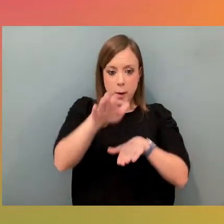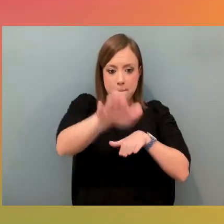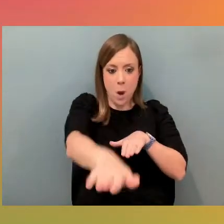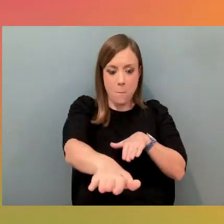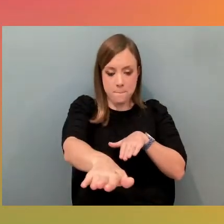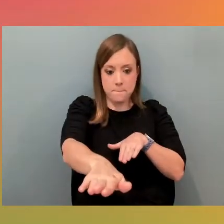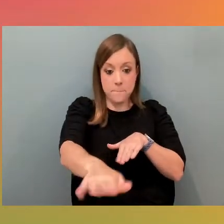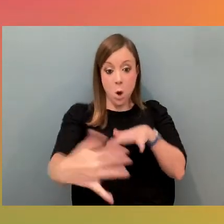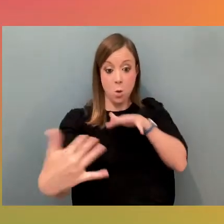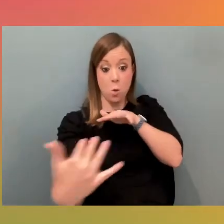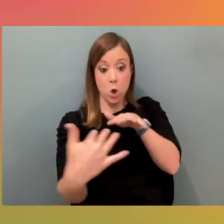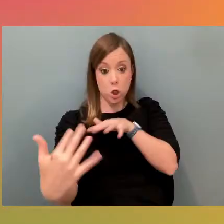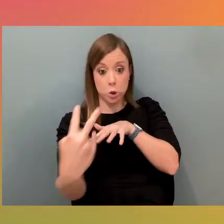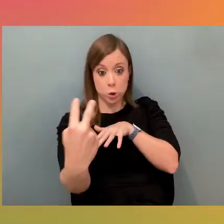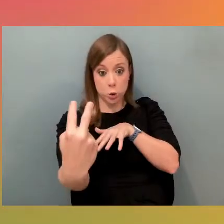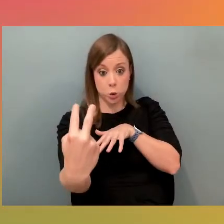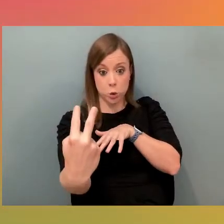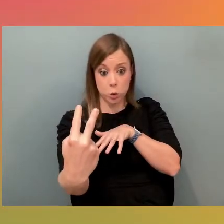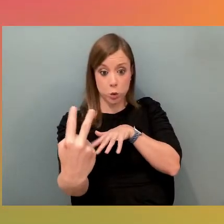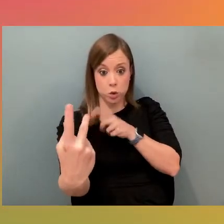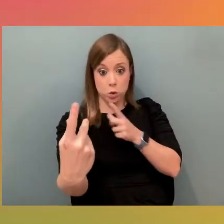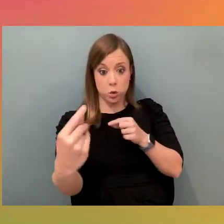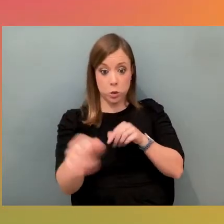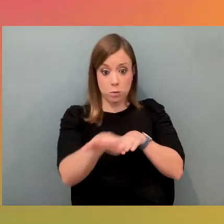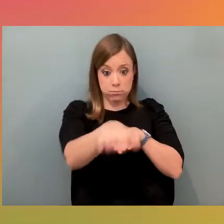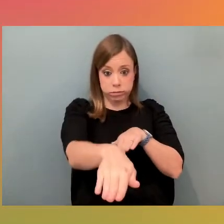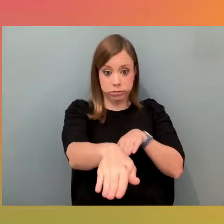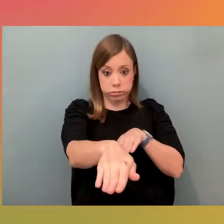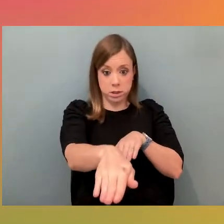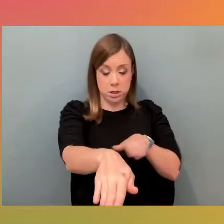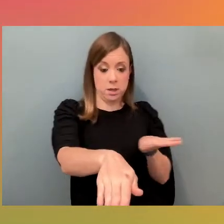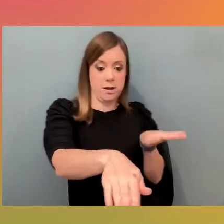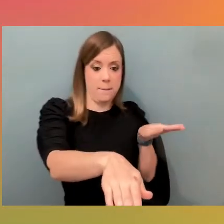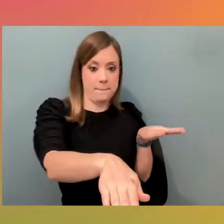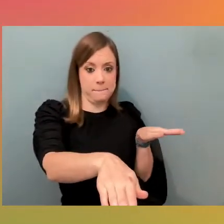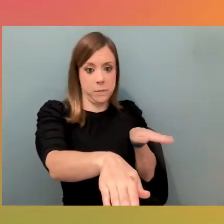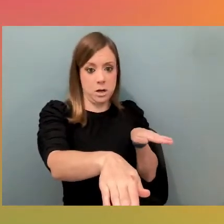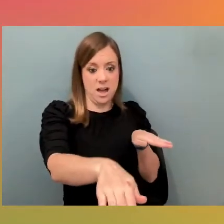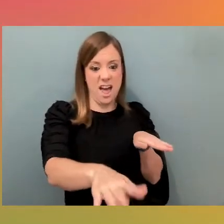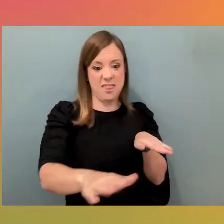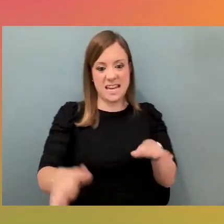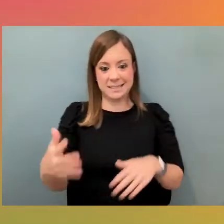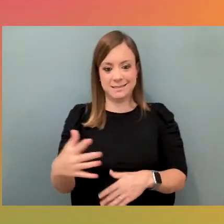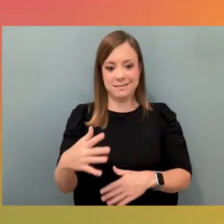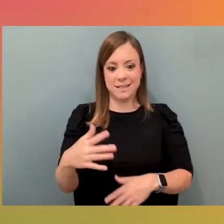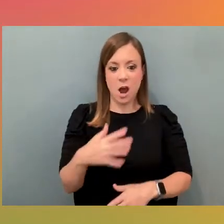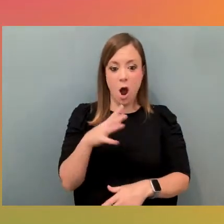THE WAY FORWARD. WE ARE GOING TO COME INTO A WARRIOR II PIVOT LEFT HEEL DOWN